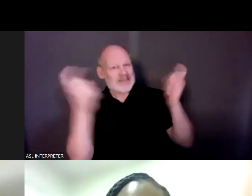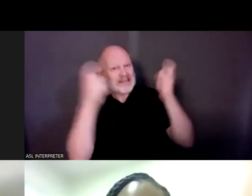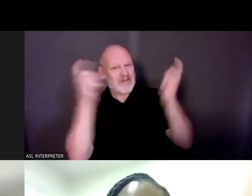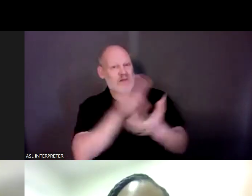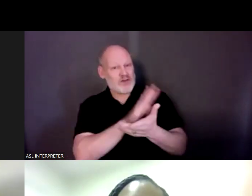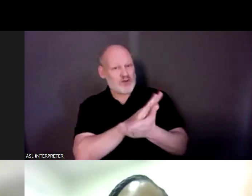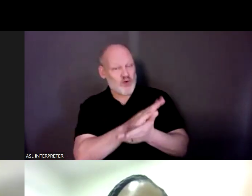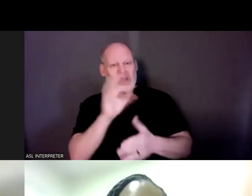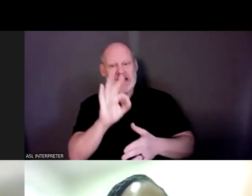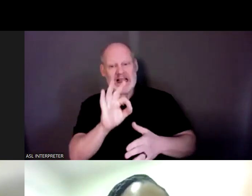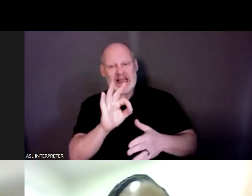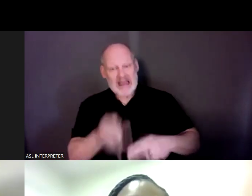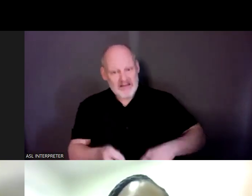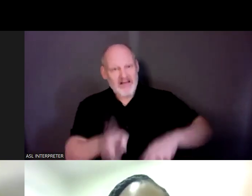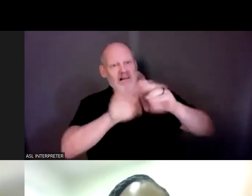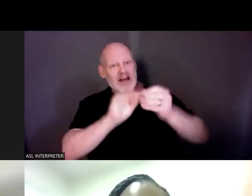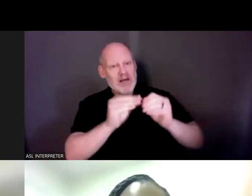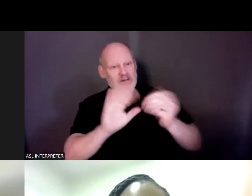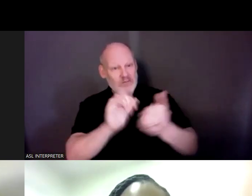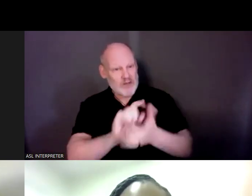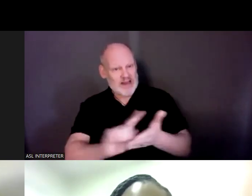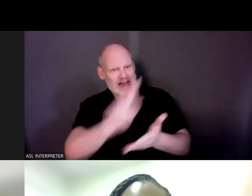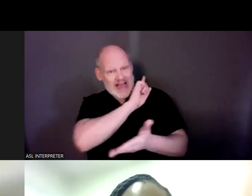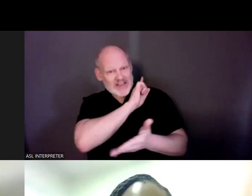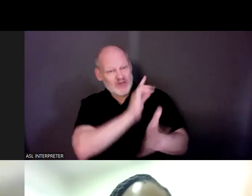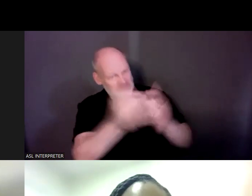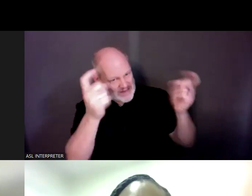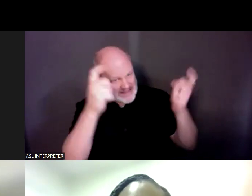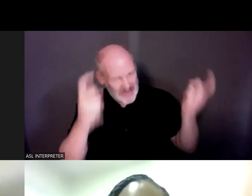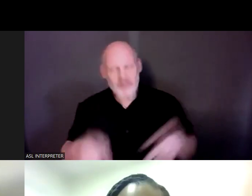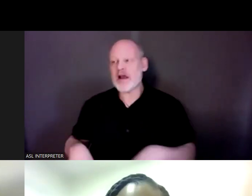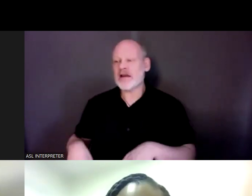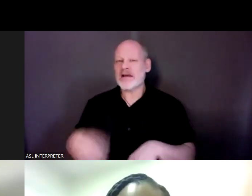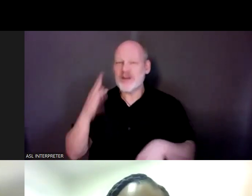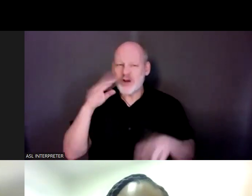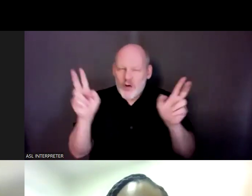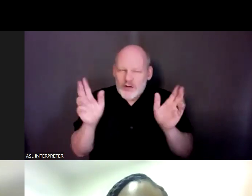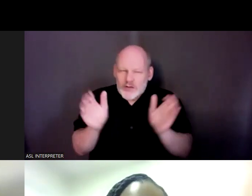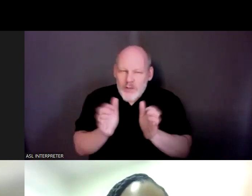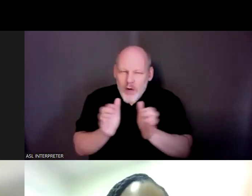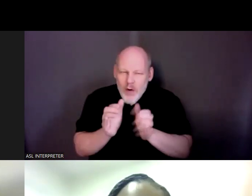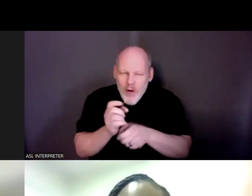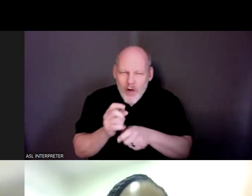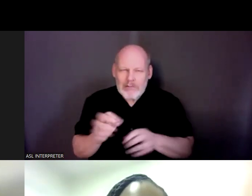week so just constantly celebrating again small wins equal big gains right so um celebrating every